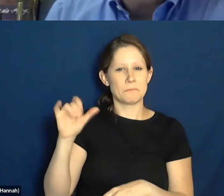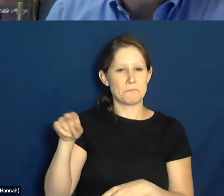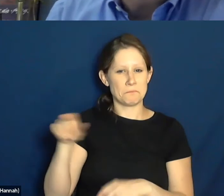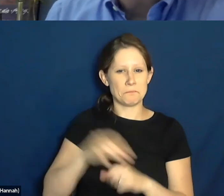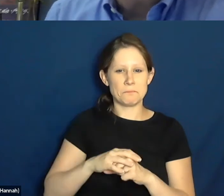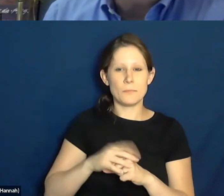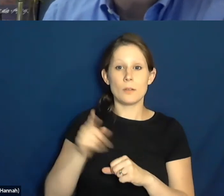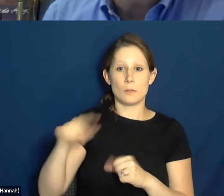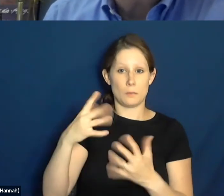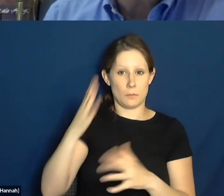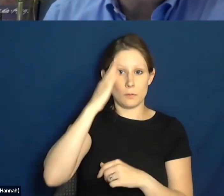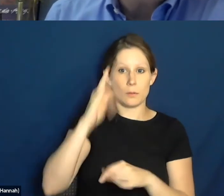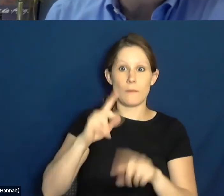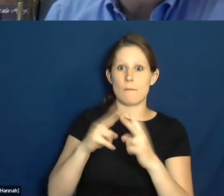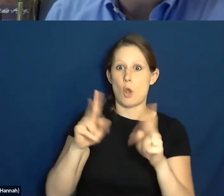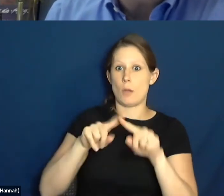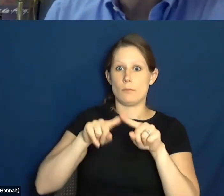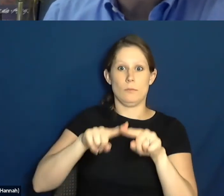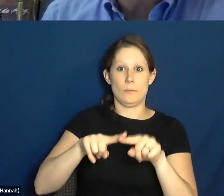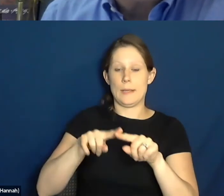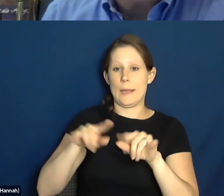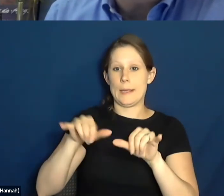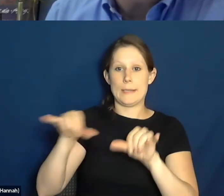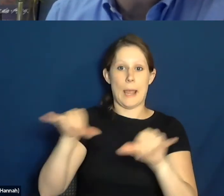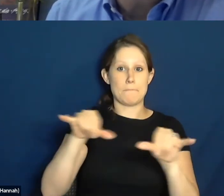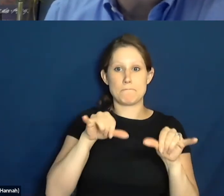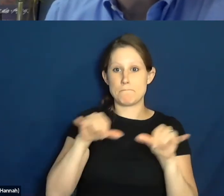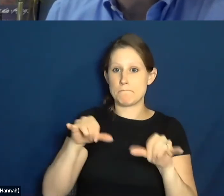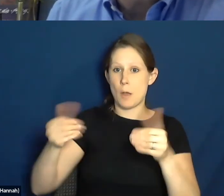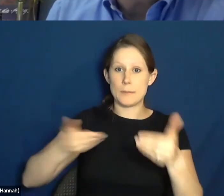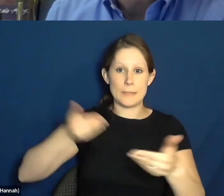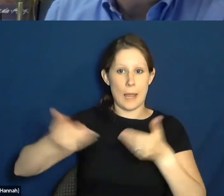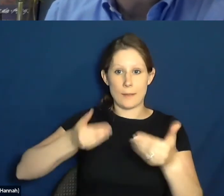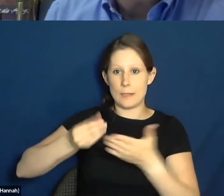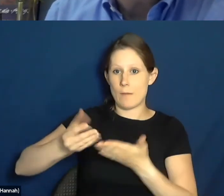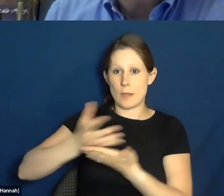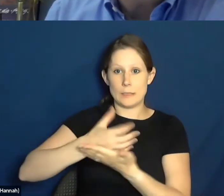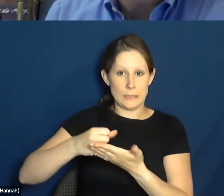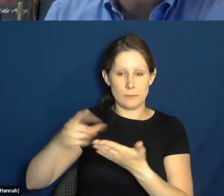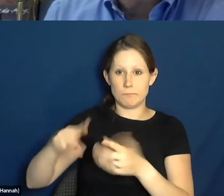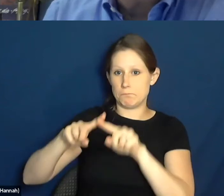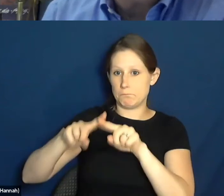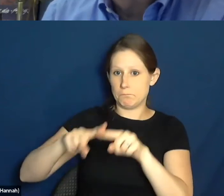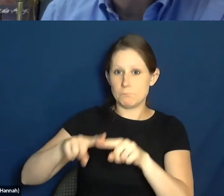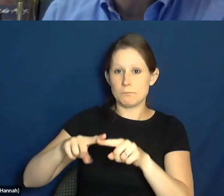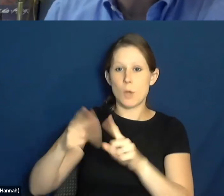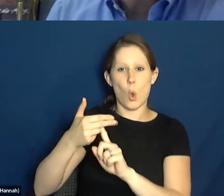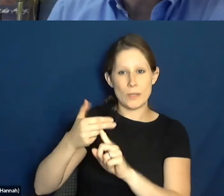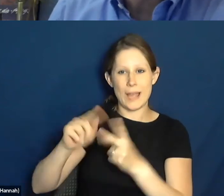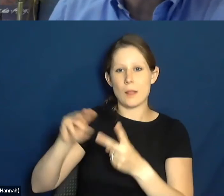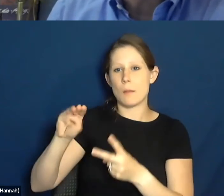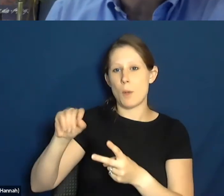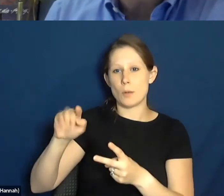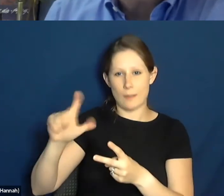It's dependent on the same hospitality funding, the hotel and -- St. Louis county,